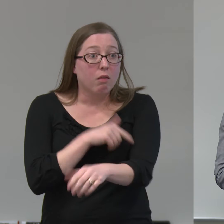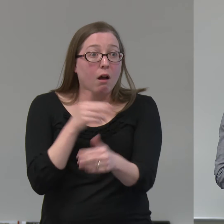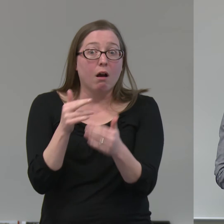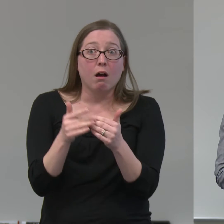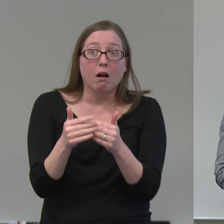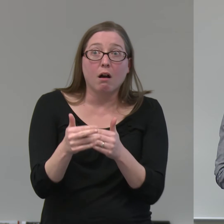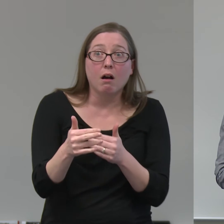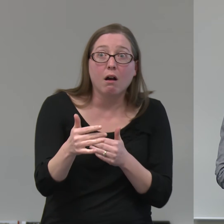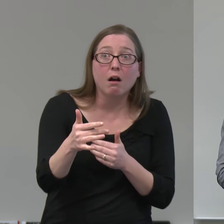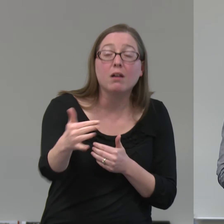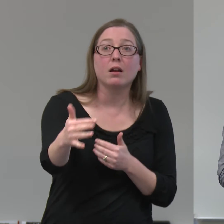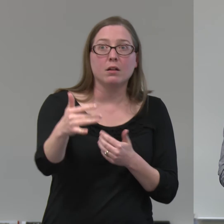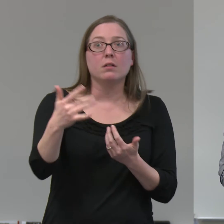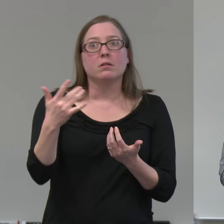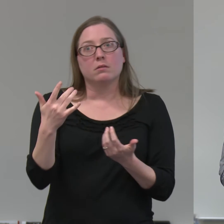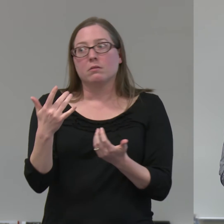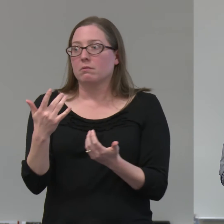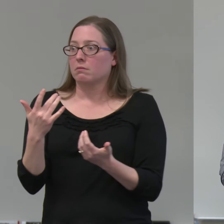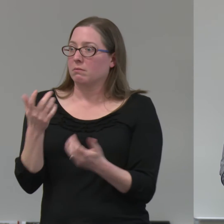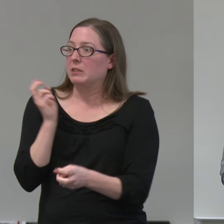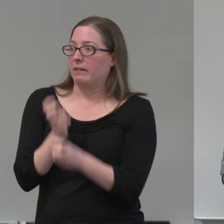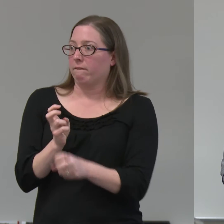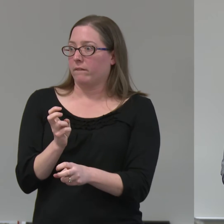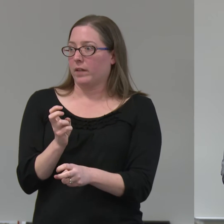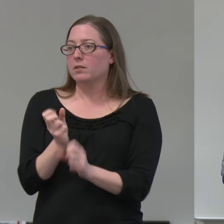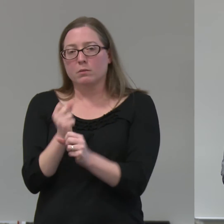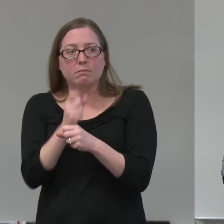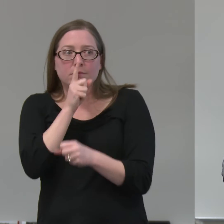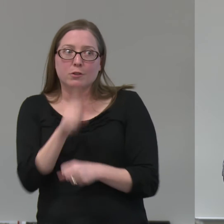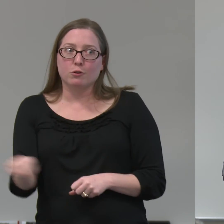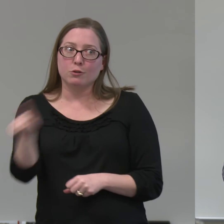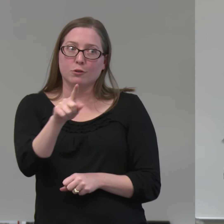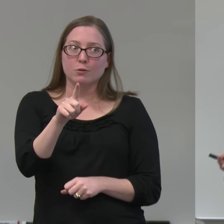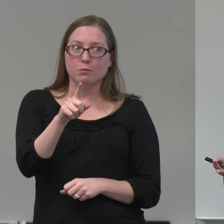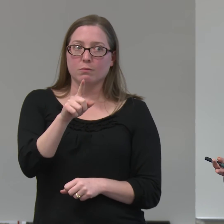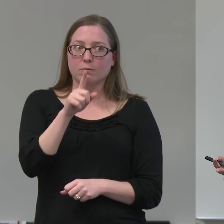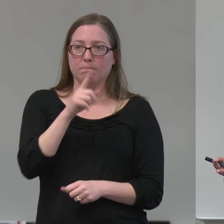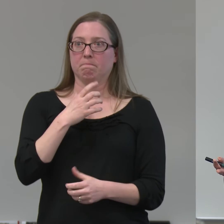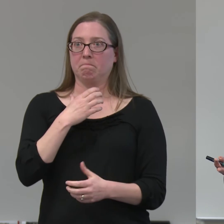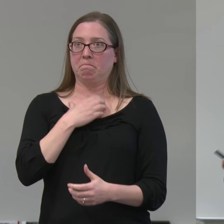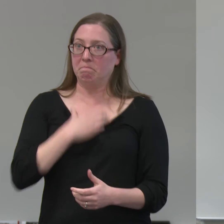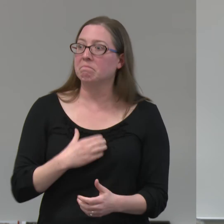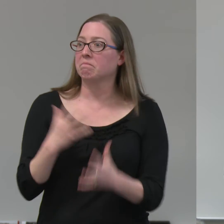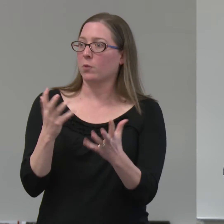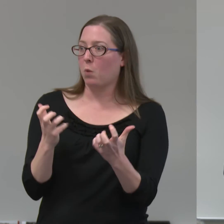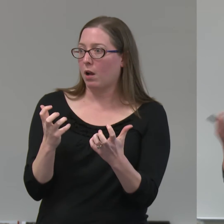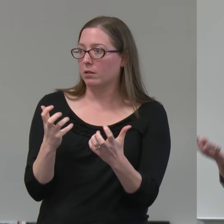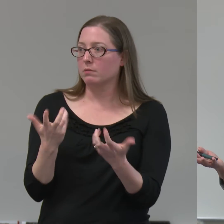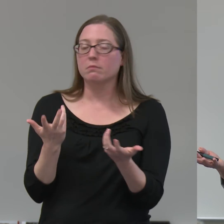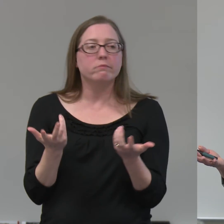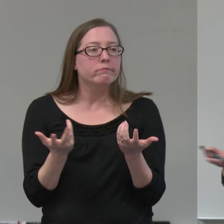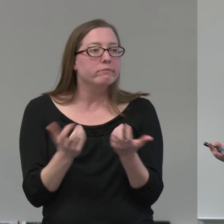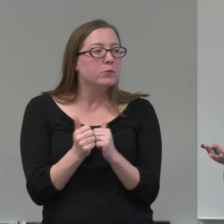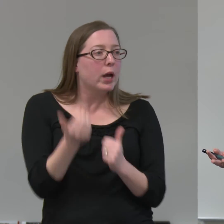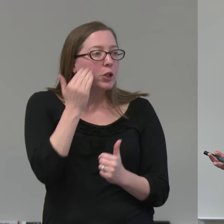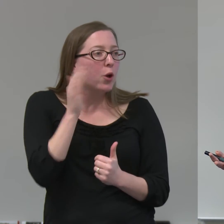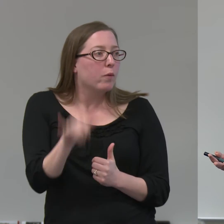Don't do it unless you're really sure you want to do it, so how do you find out that, right? Well, these things I'm gonna tell you